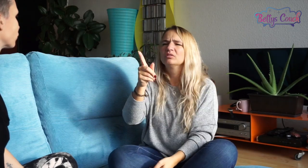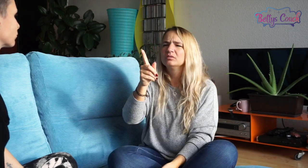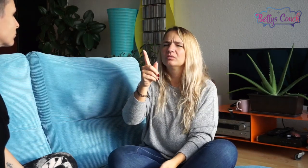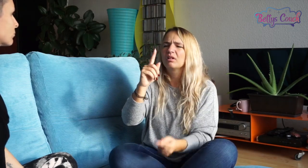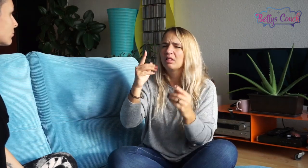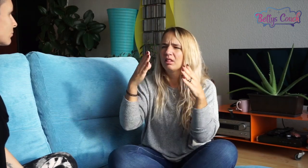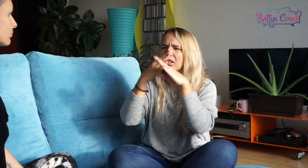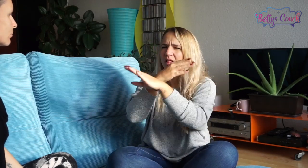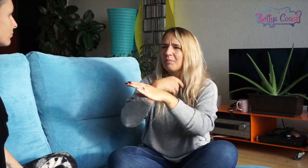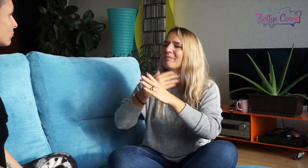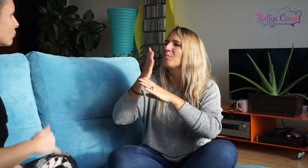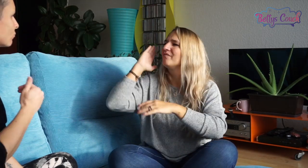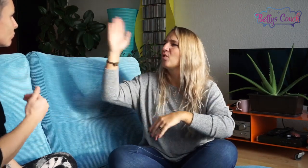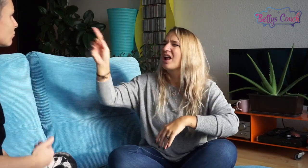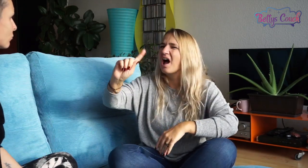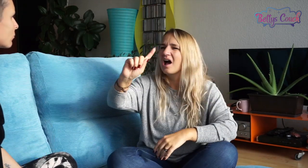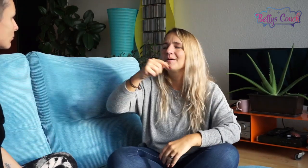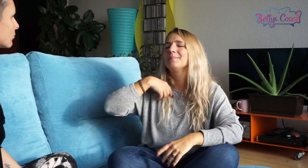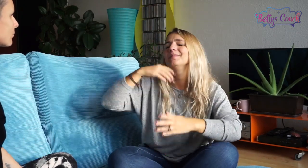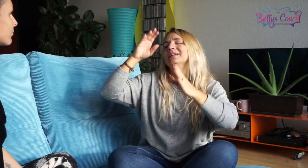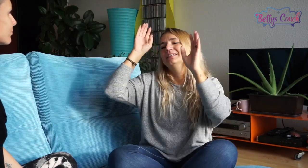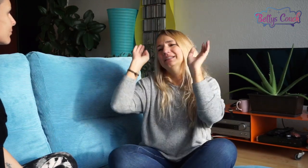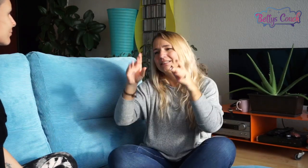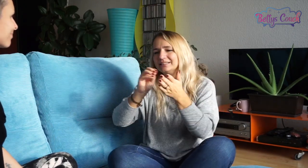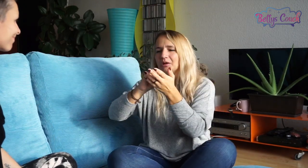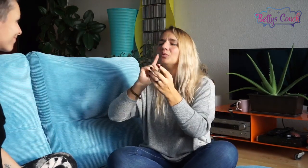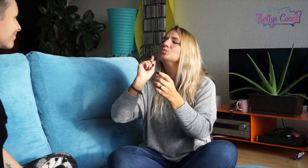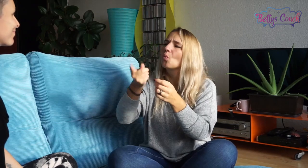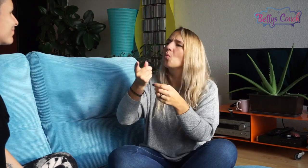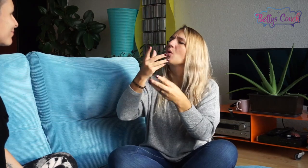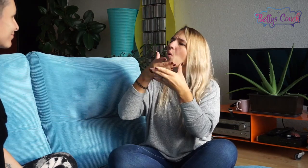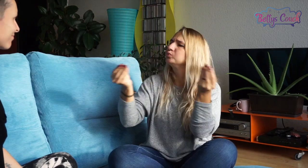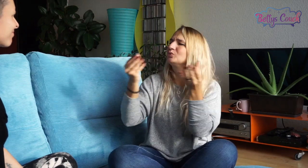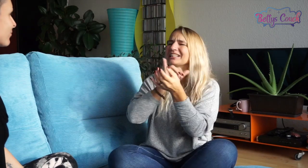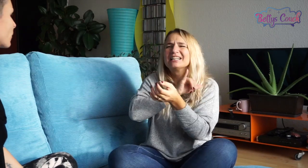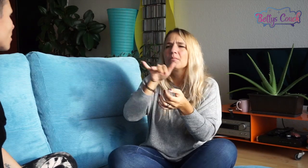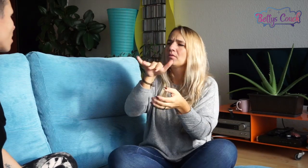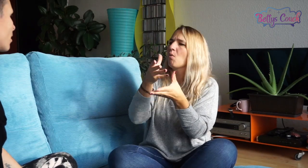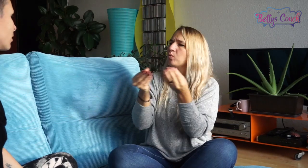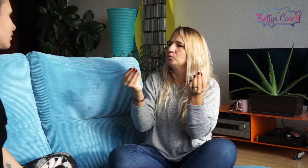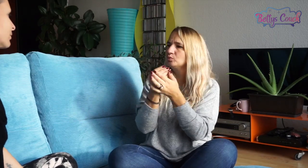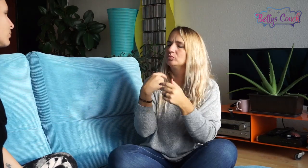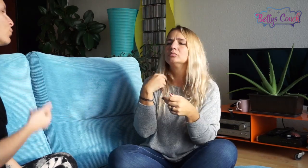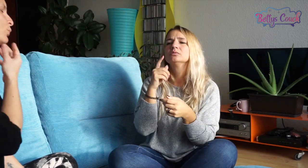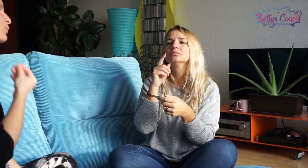For example when I had to go in one direction and the wrong one was shown to me. But, there is always a solution.